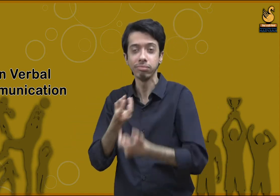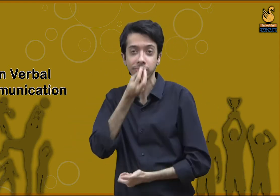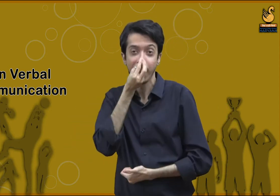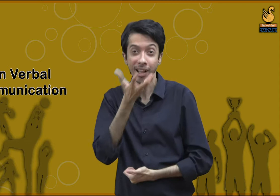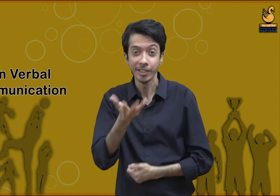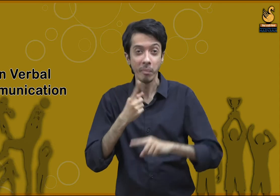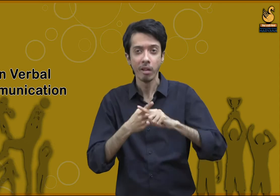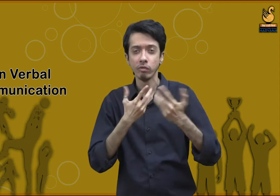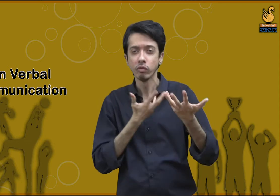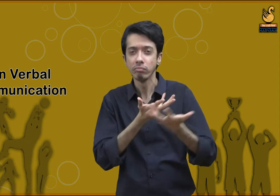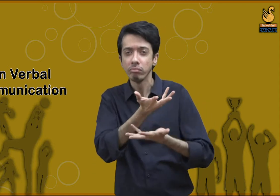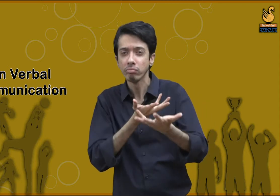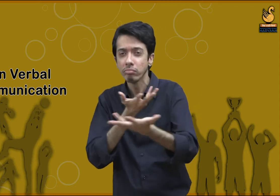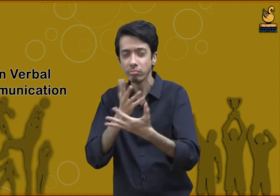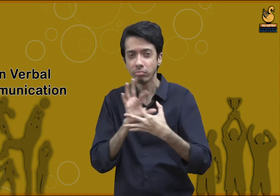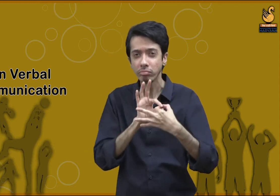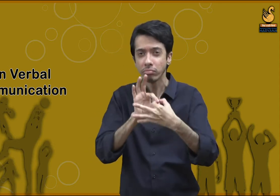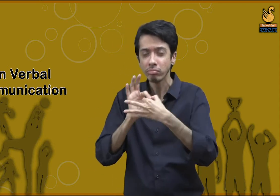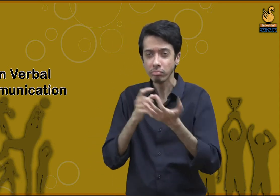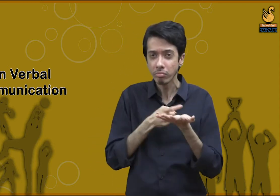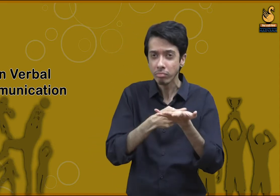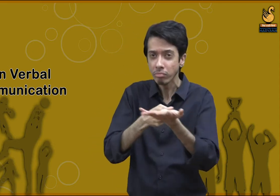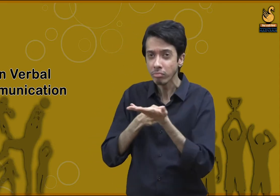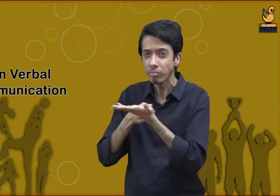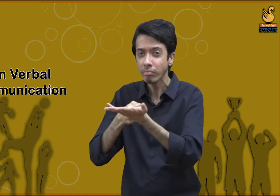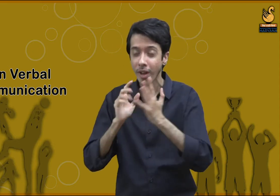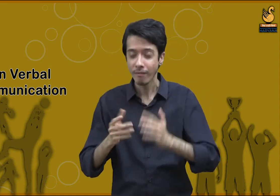of both skills then it will be easy for us to merge ourselves with others.